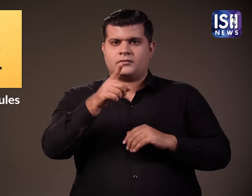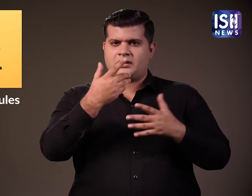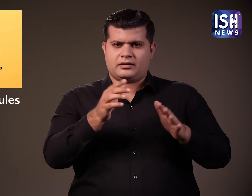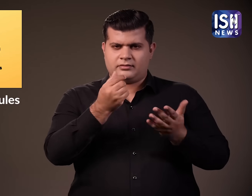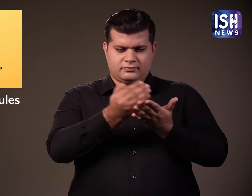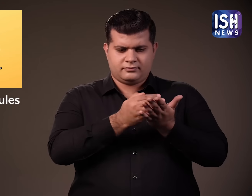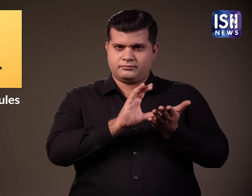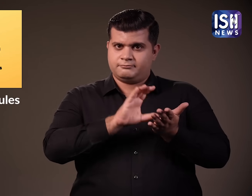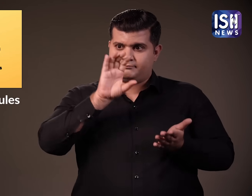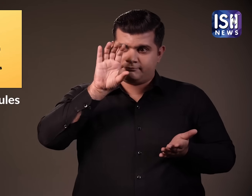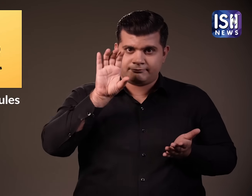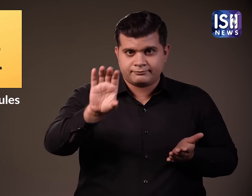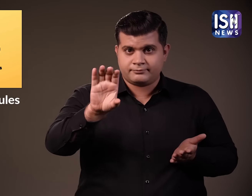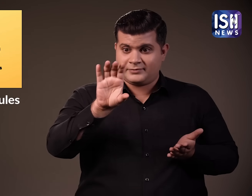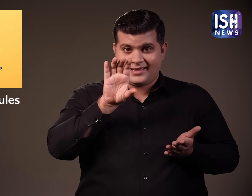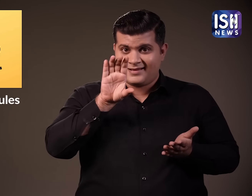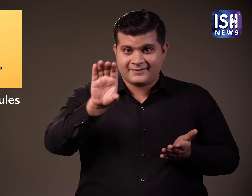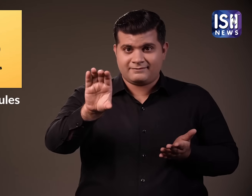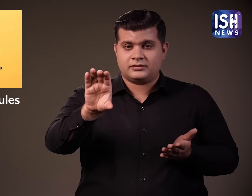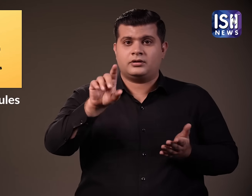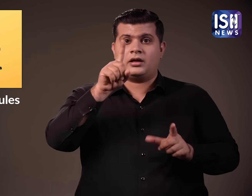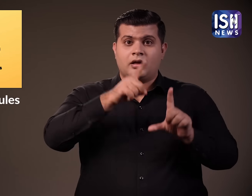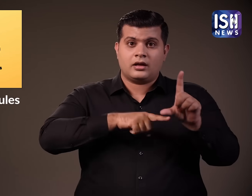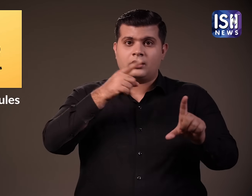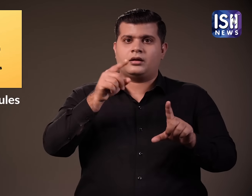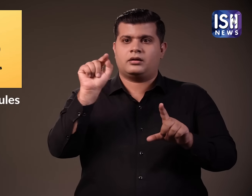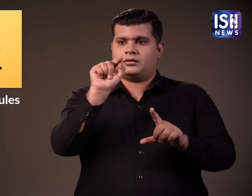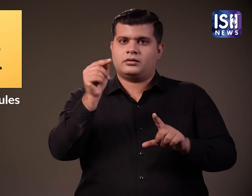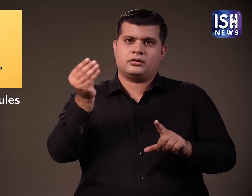When you invest the money that you have saved, you get an annual interest.